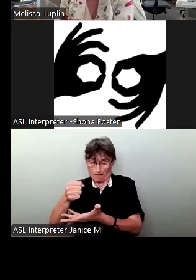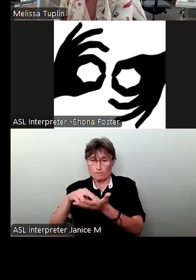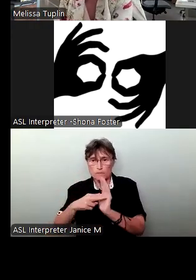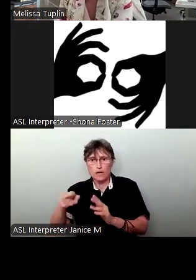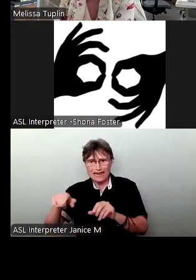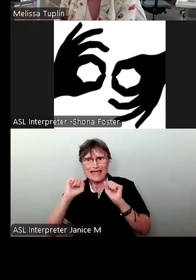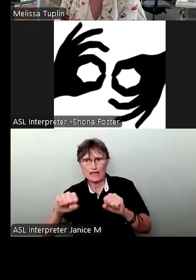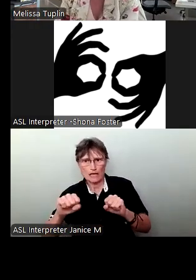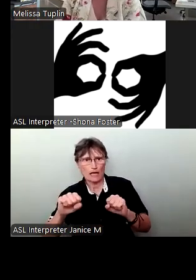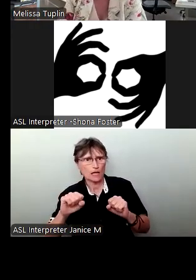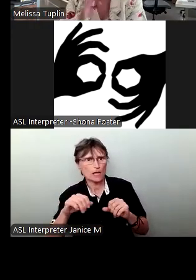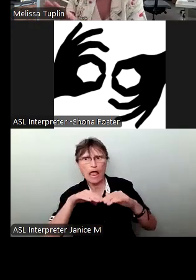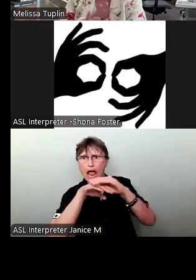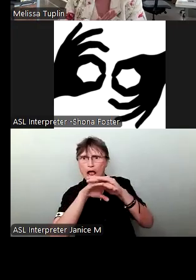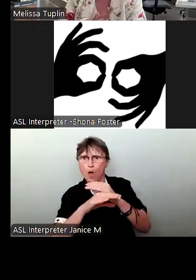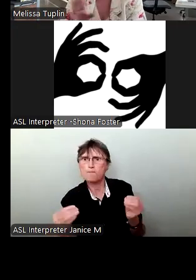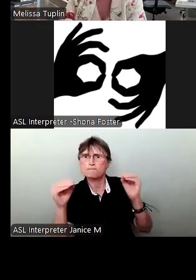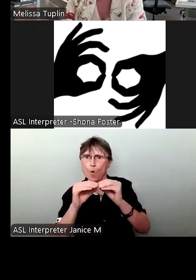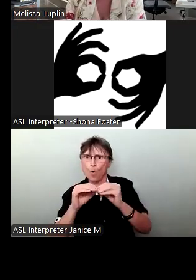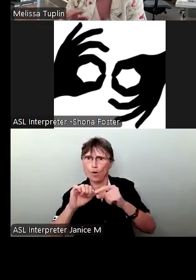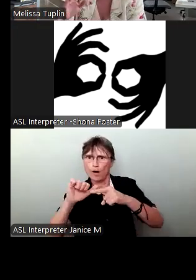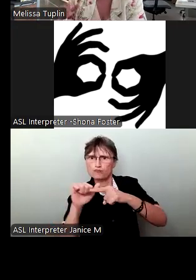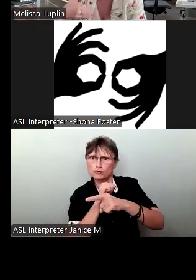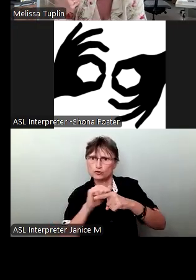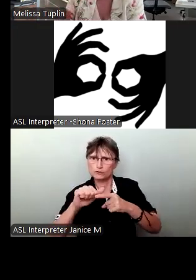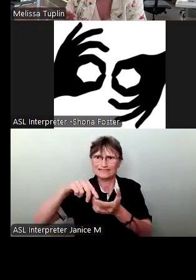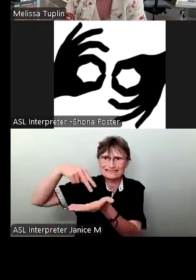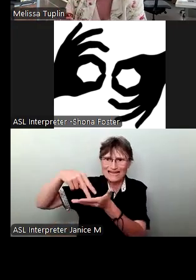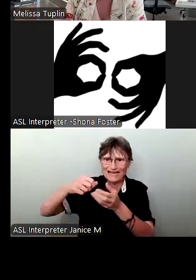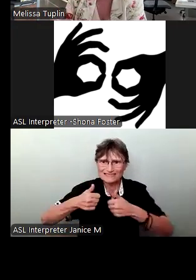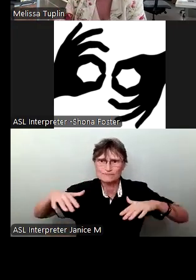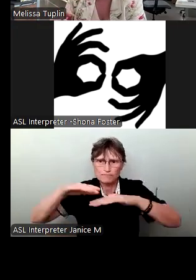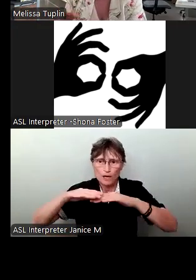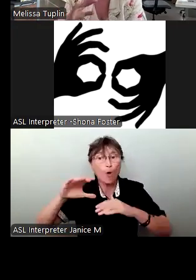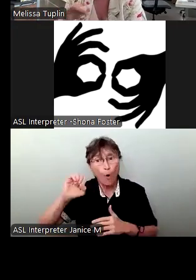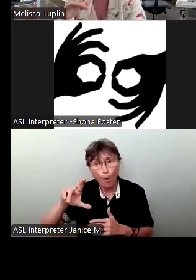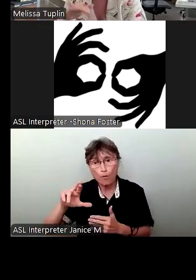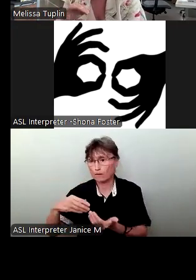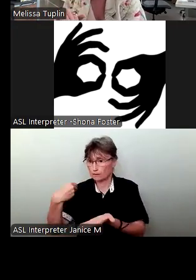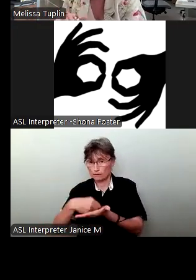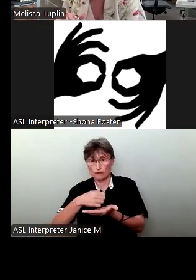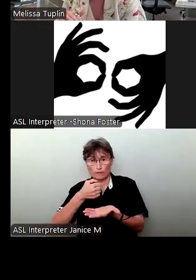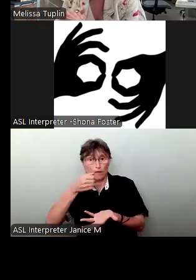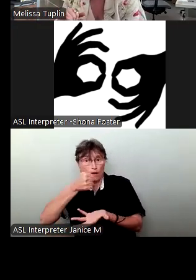inflation. However you decide to calculate or come up with your funding request, be really specific